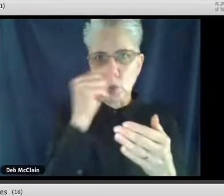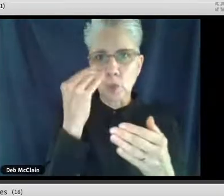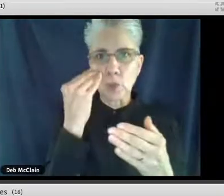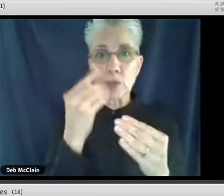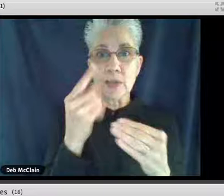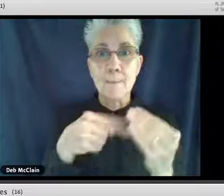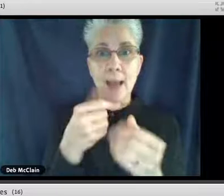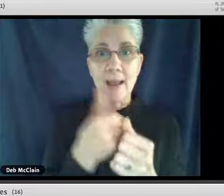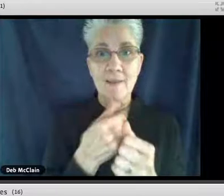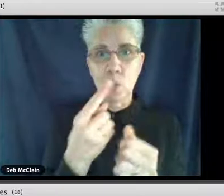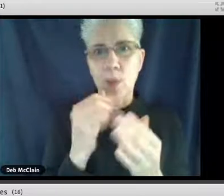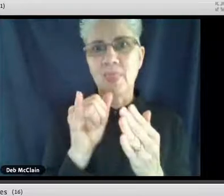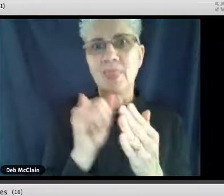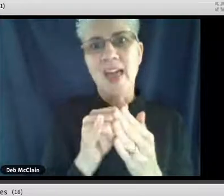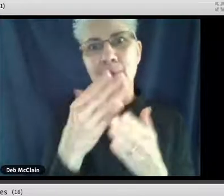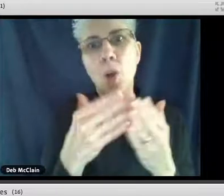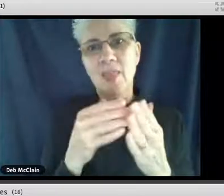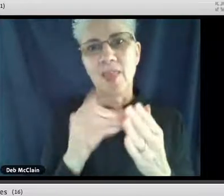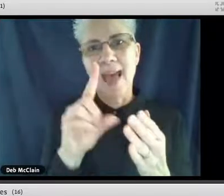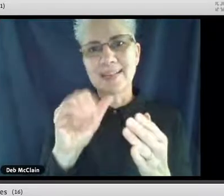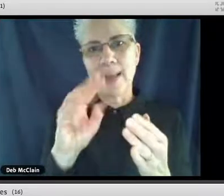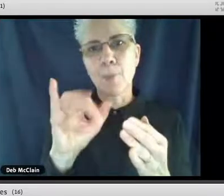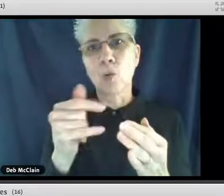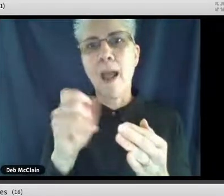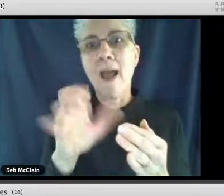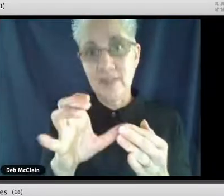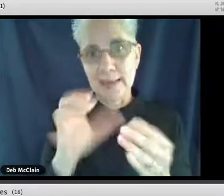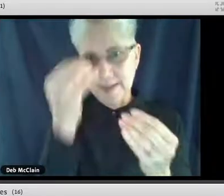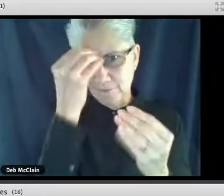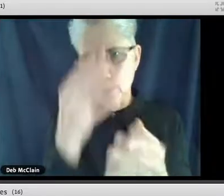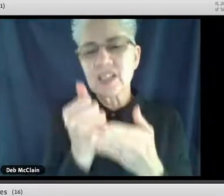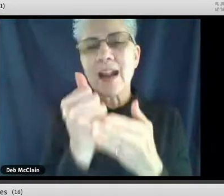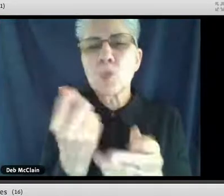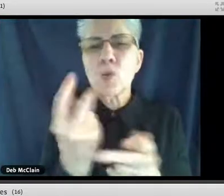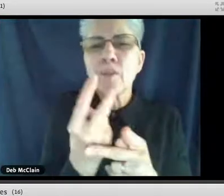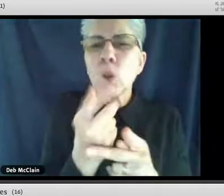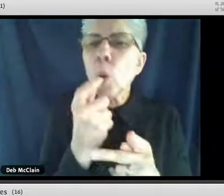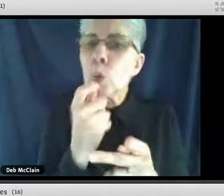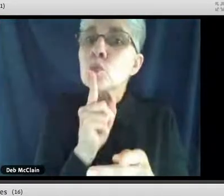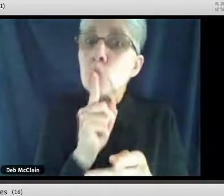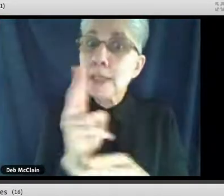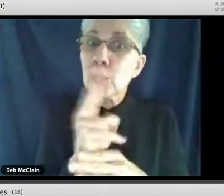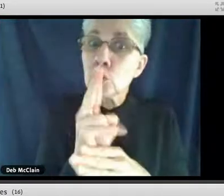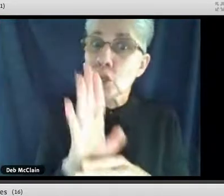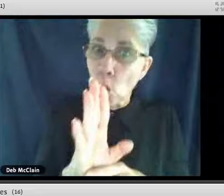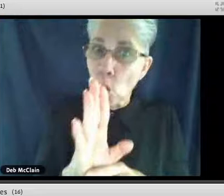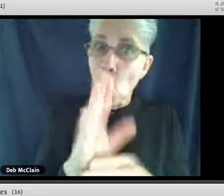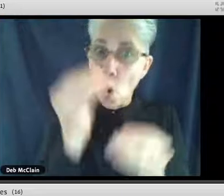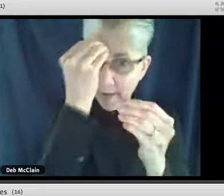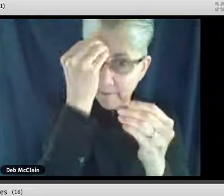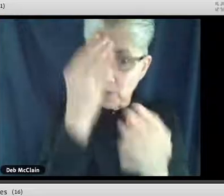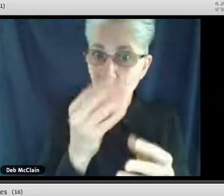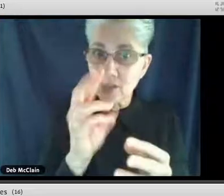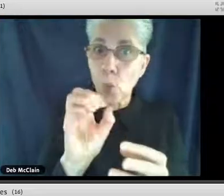and that's part of that demographic information, but it can help you figure out who is actually using your page and what they're doing on there.